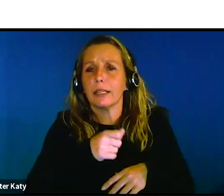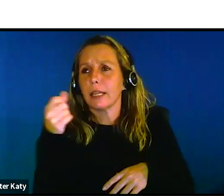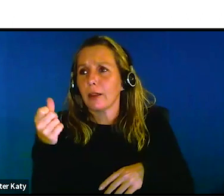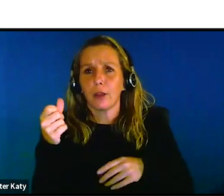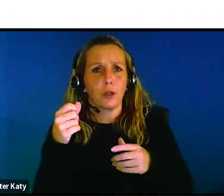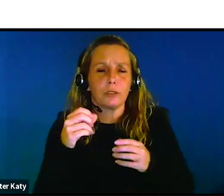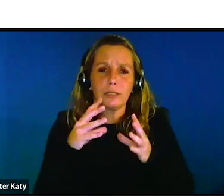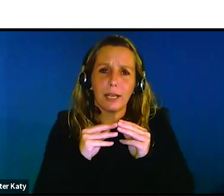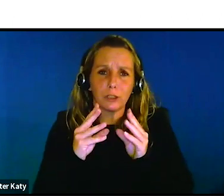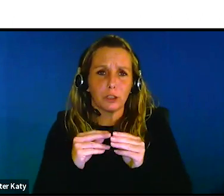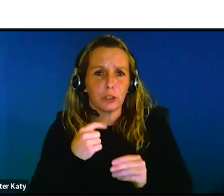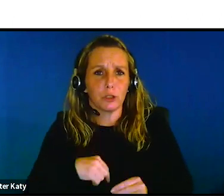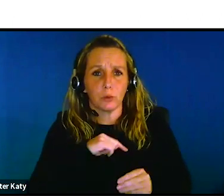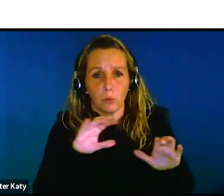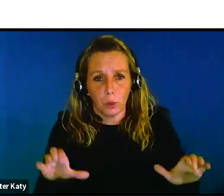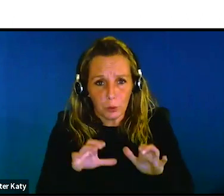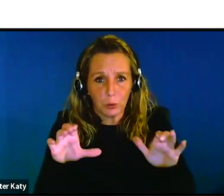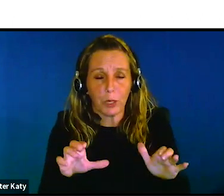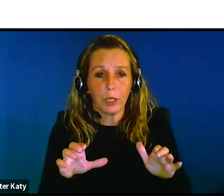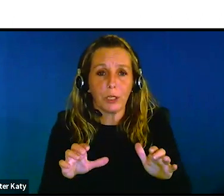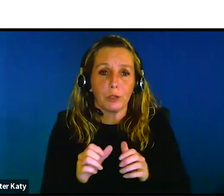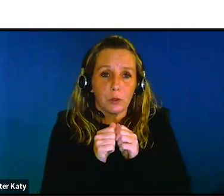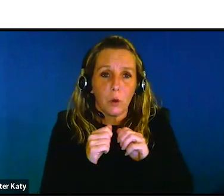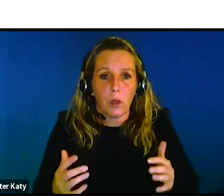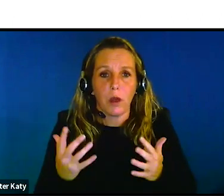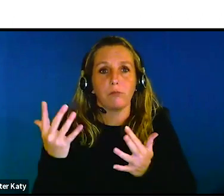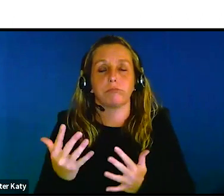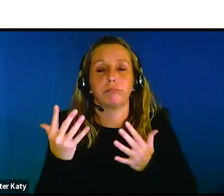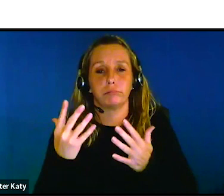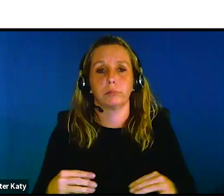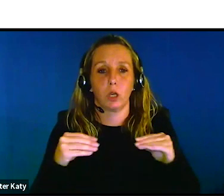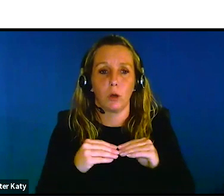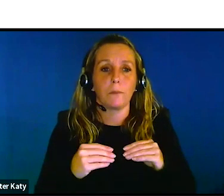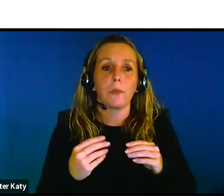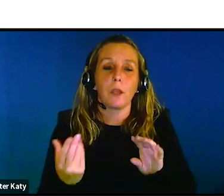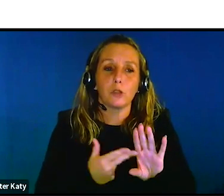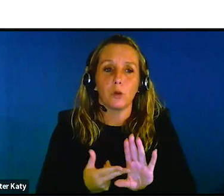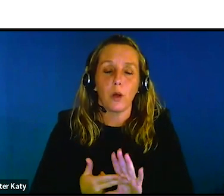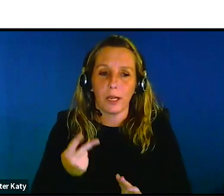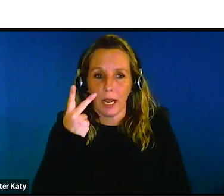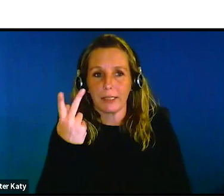So without any further ado, please go ahead and log on. I see 37 participants already there, so that's great.